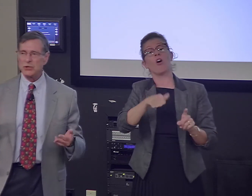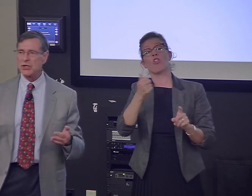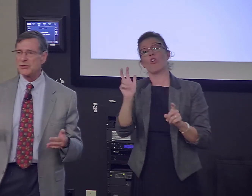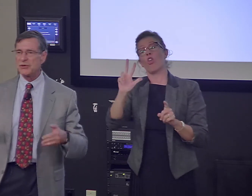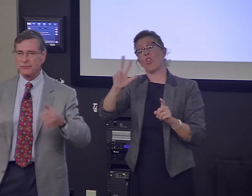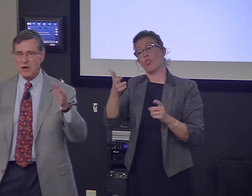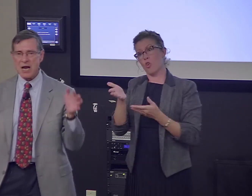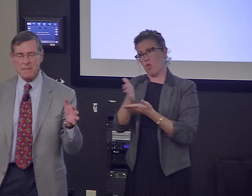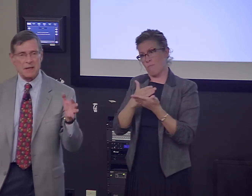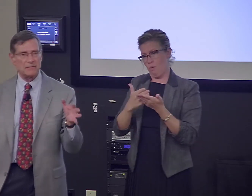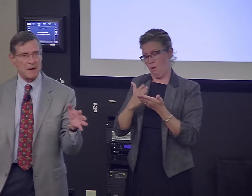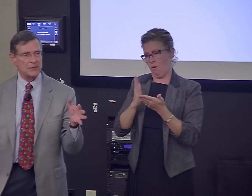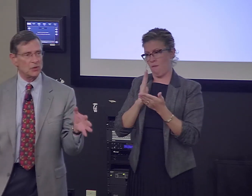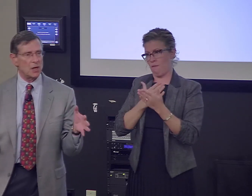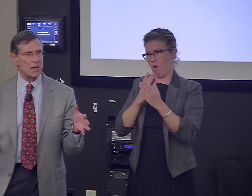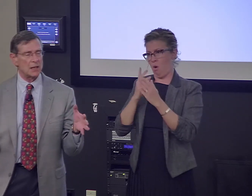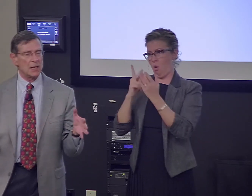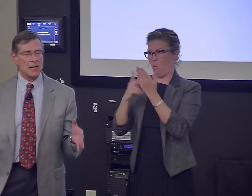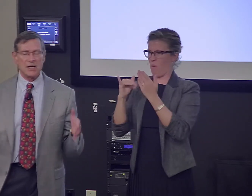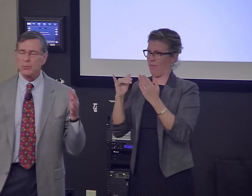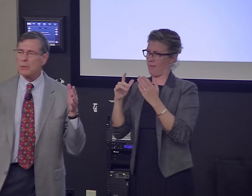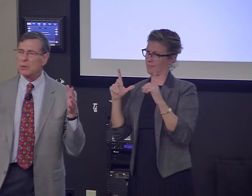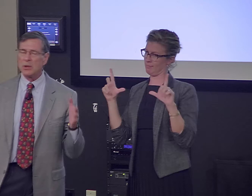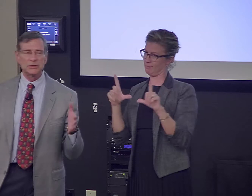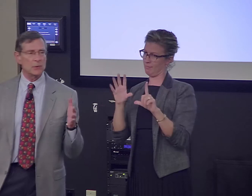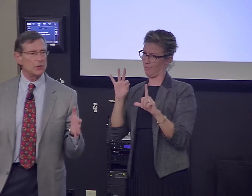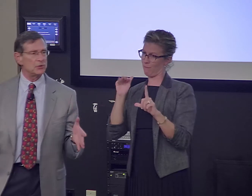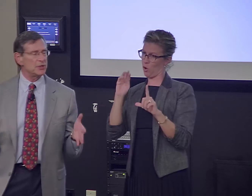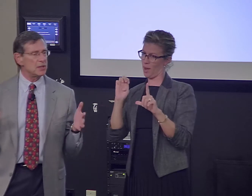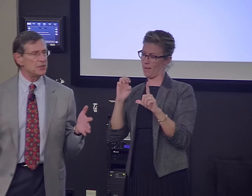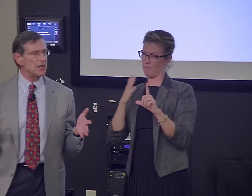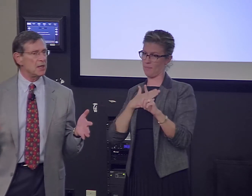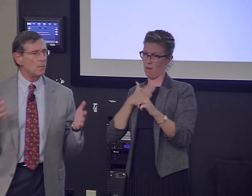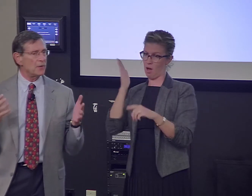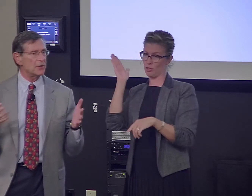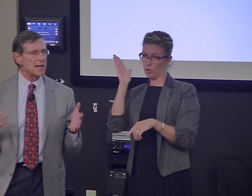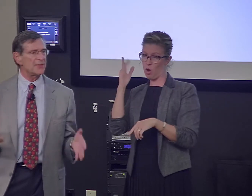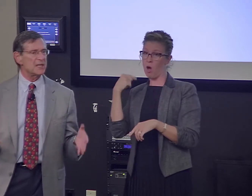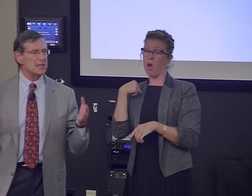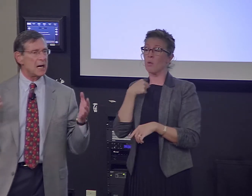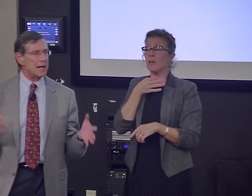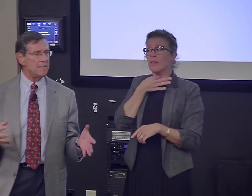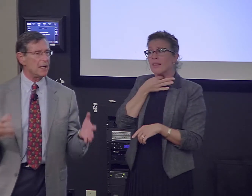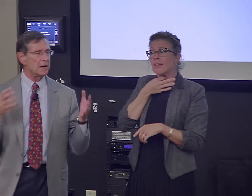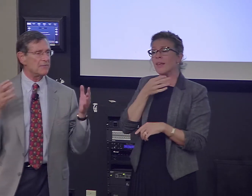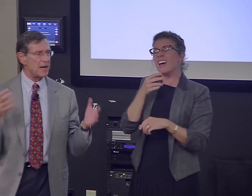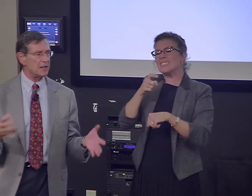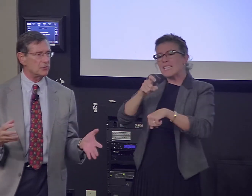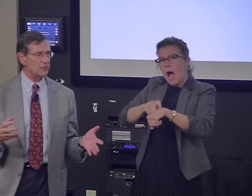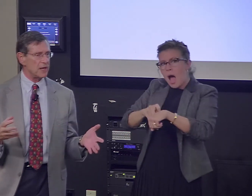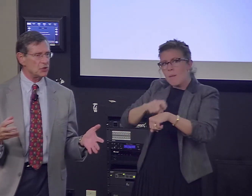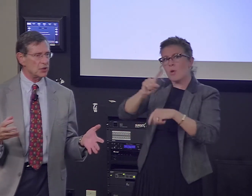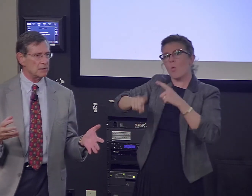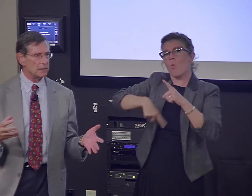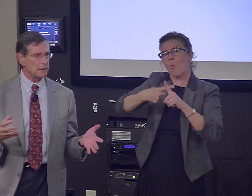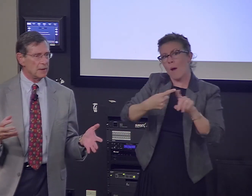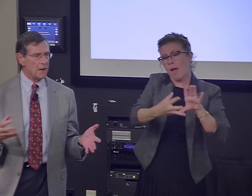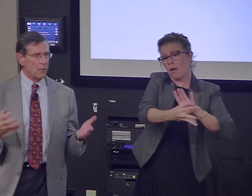which is the frame of my talk, is we were also interested in seeing whether or not the timing of that intervention,